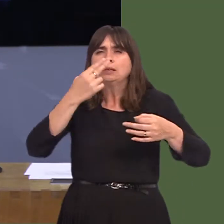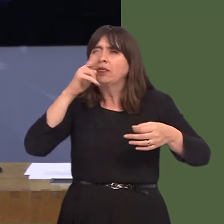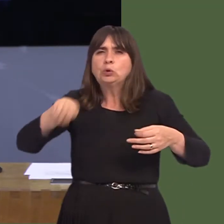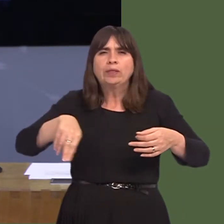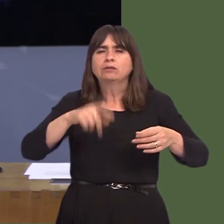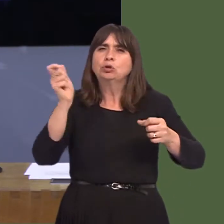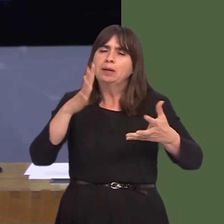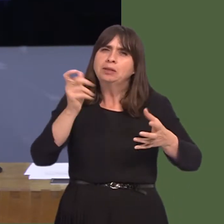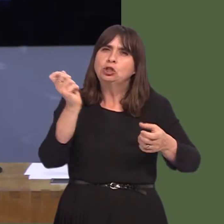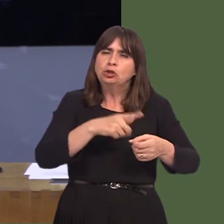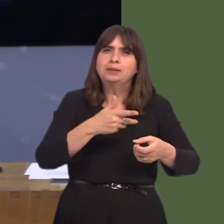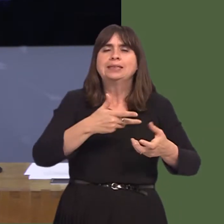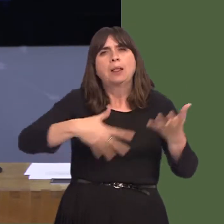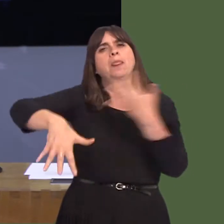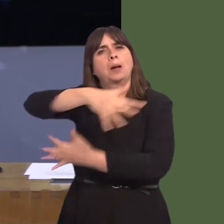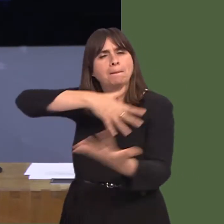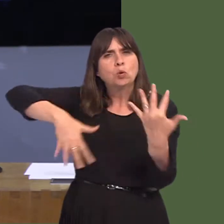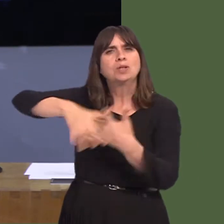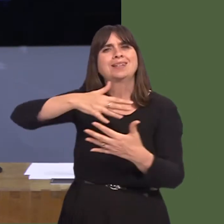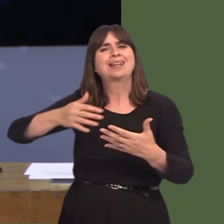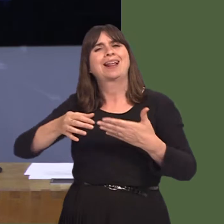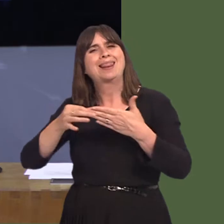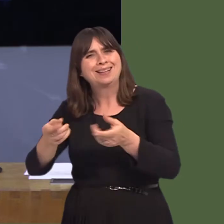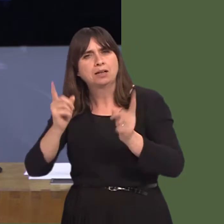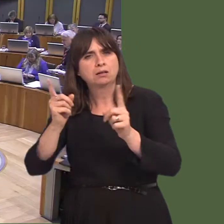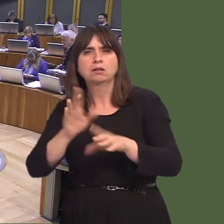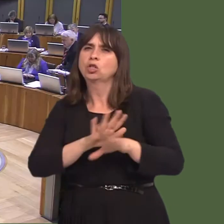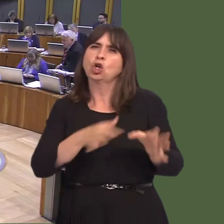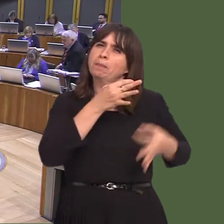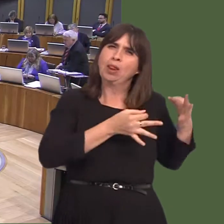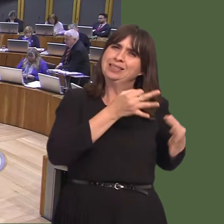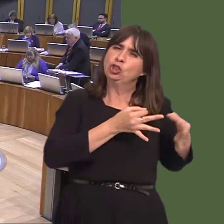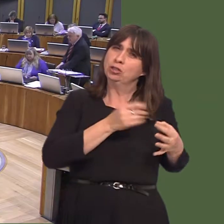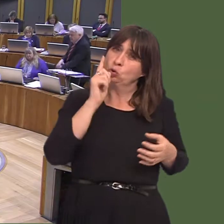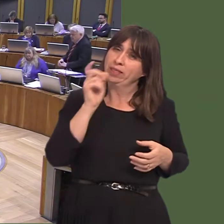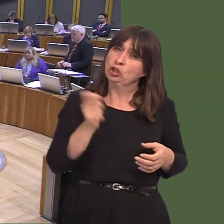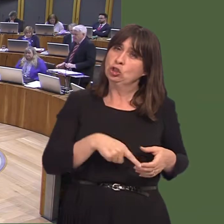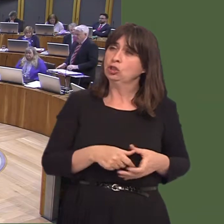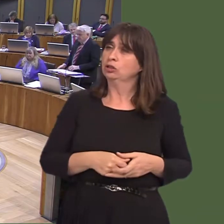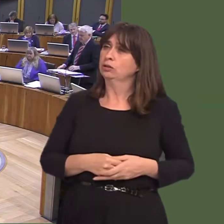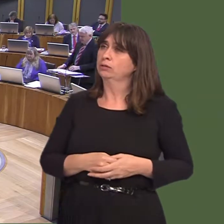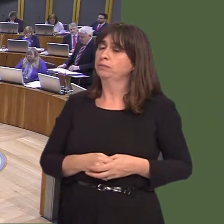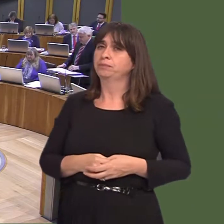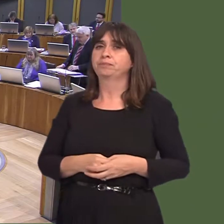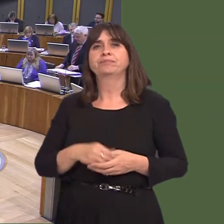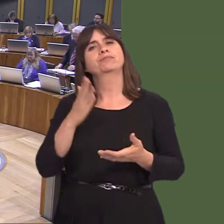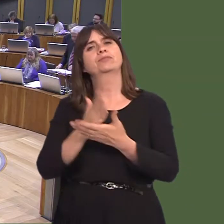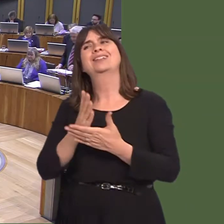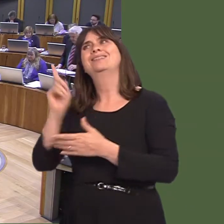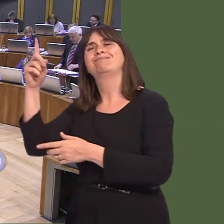a voice to community leaders rather than politicians? Carwyn Jones AM: Well, these are matters for the UK Government, given the fact that PCCs are not devolvedó Caroline Jones AM: Yes, they will be, but